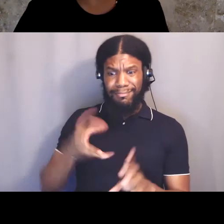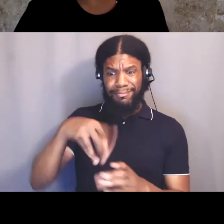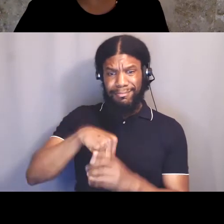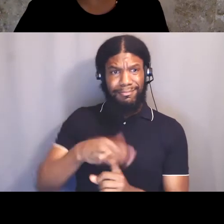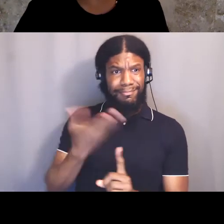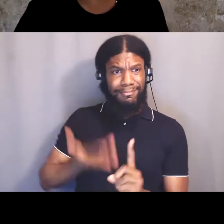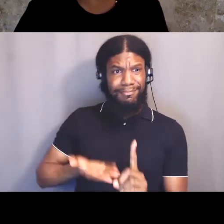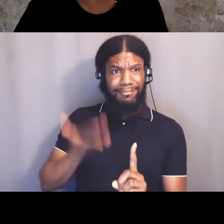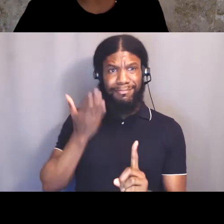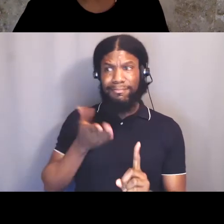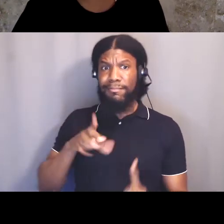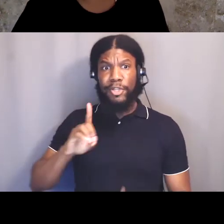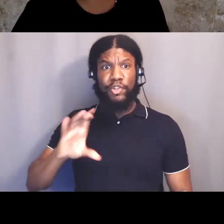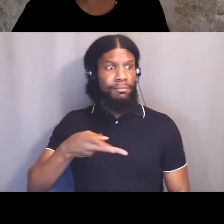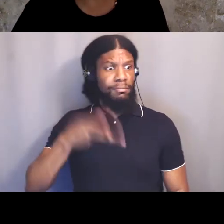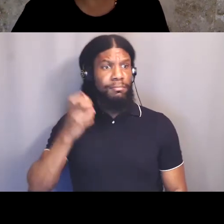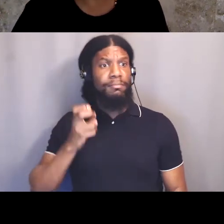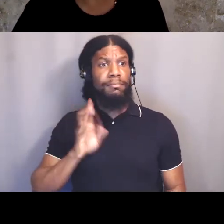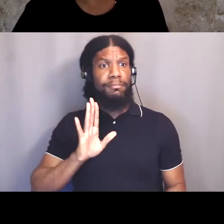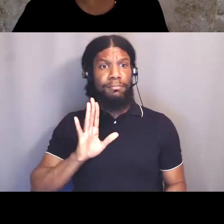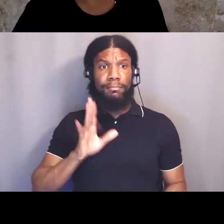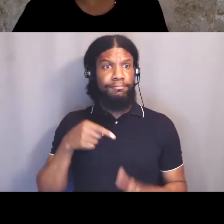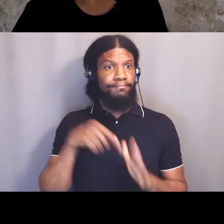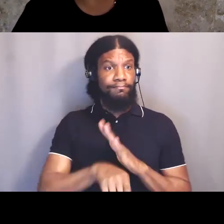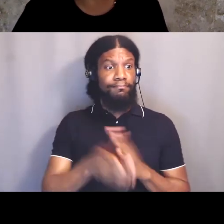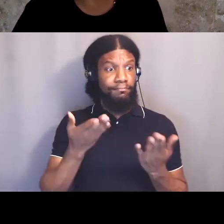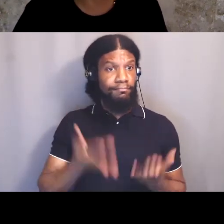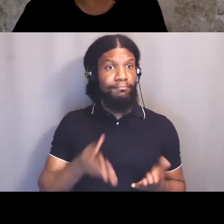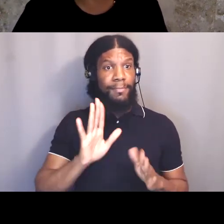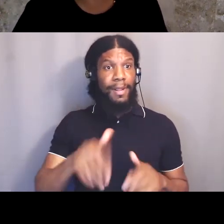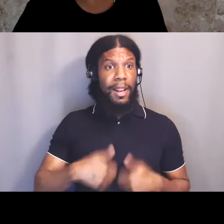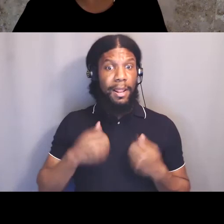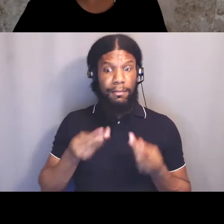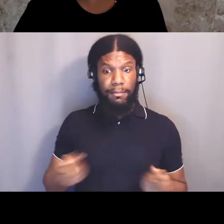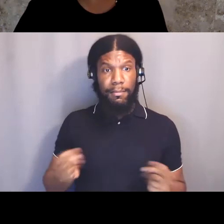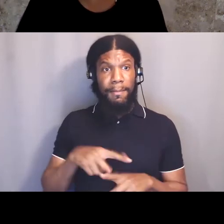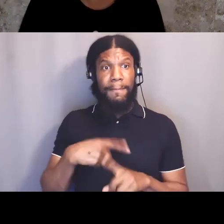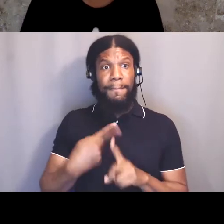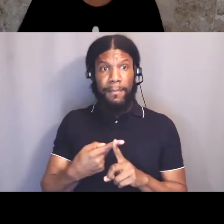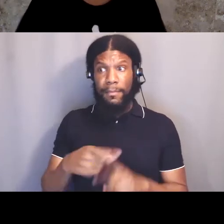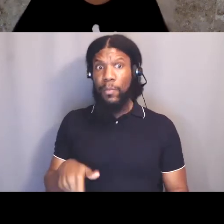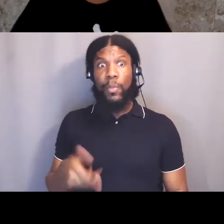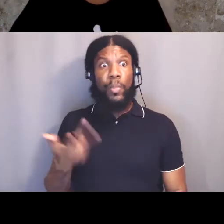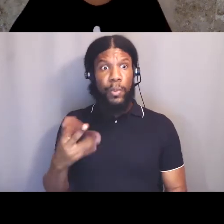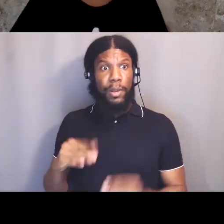We have to remember that there were three other officers who enabled it, right. We also have to remember that